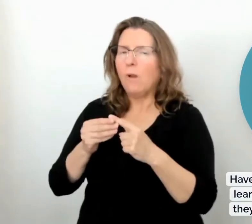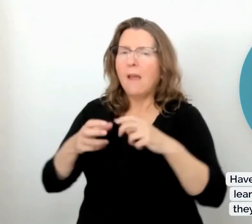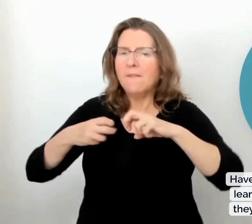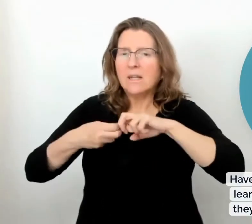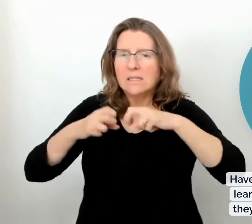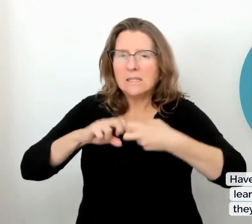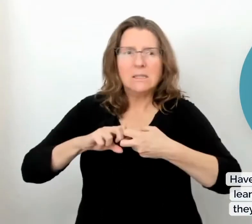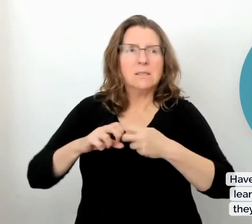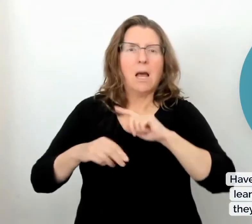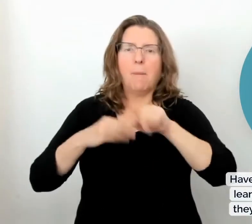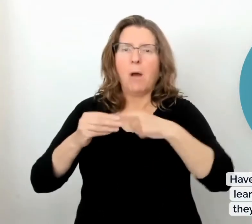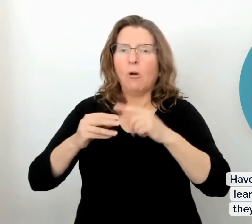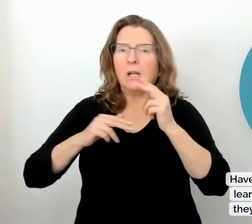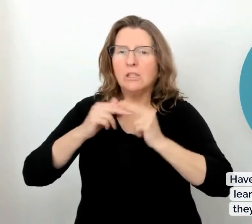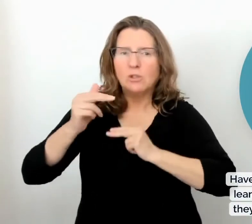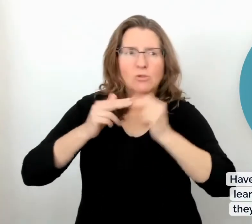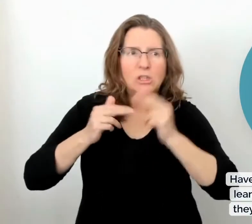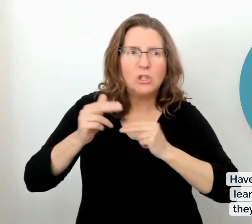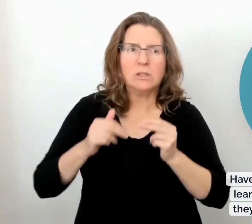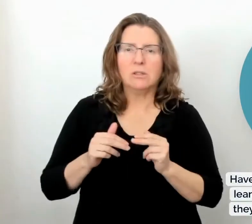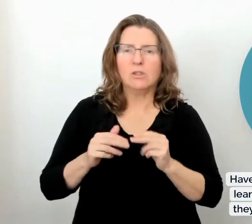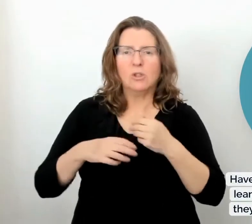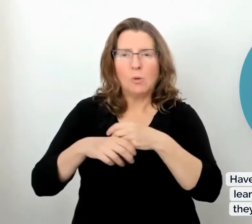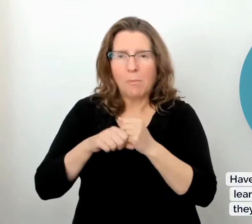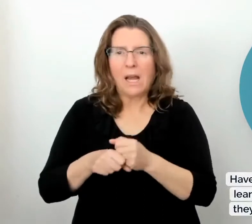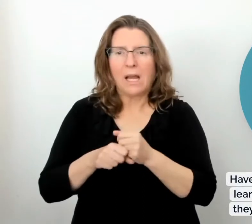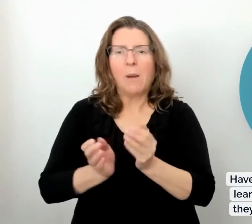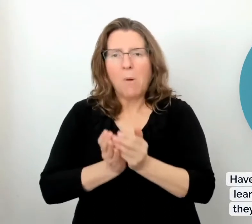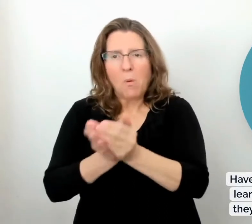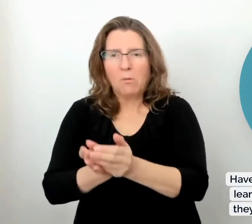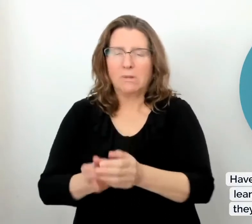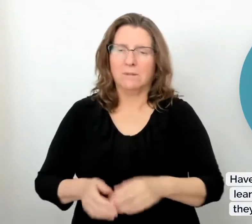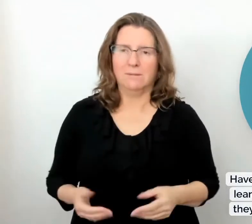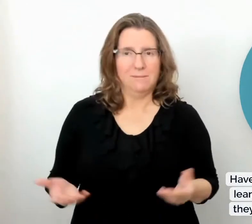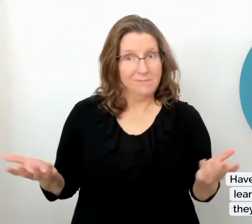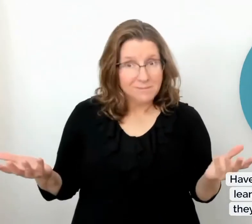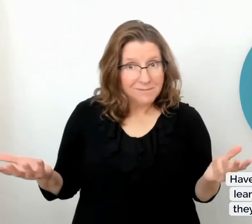and showed through hands-on construction her understanding of the task.